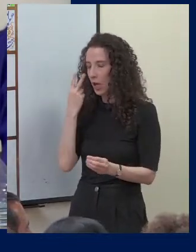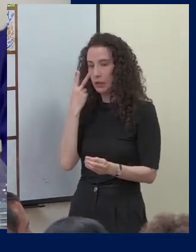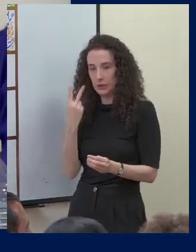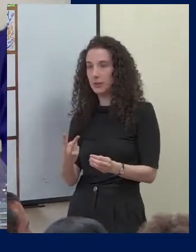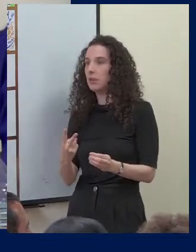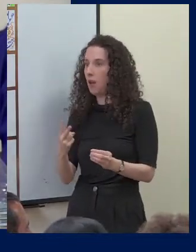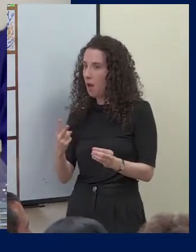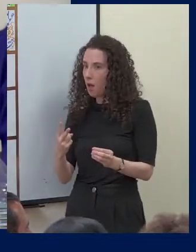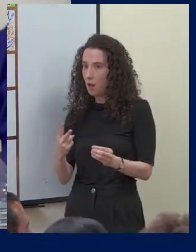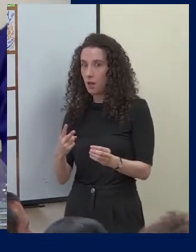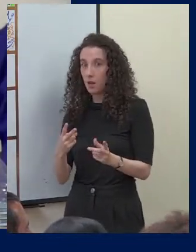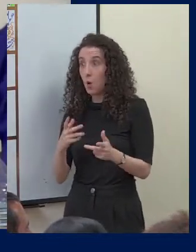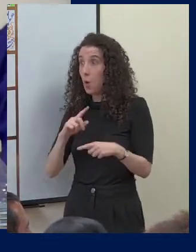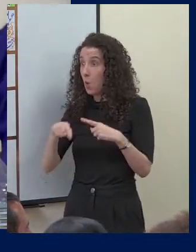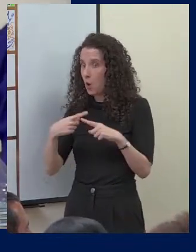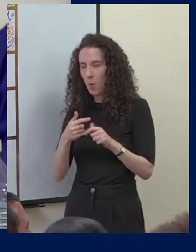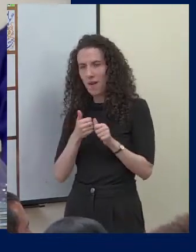being significant.